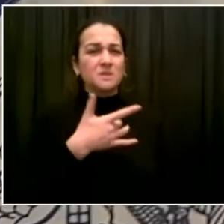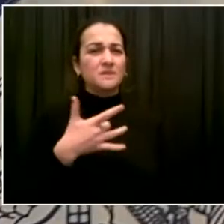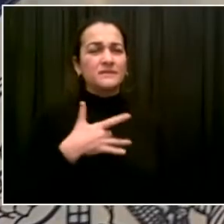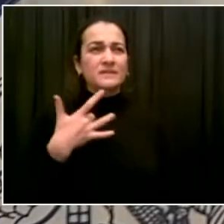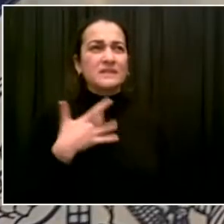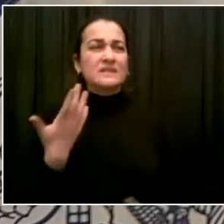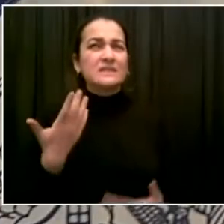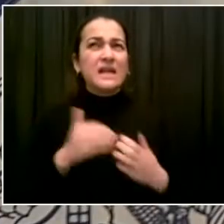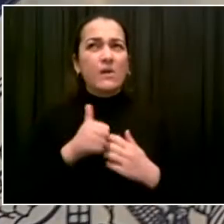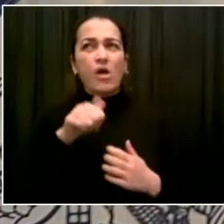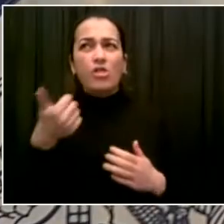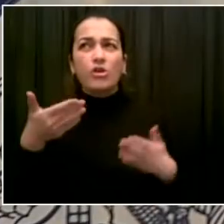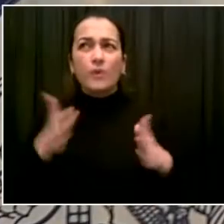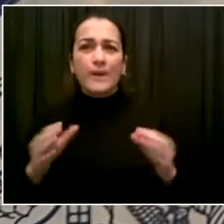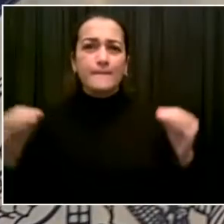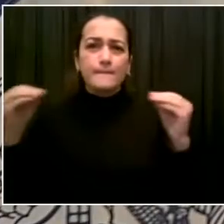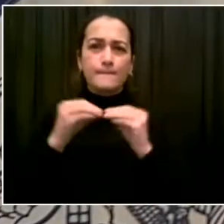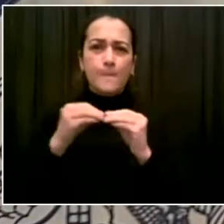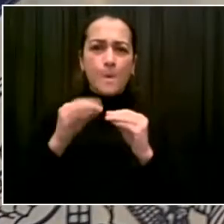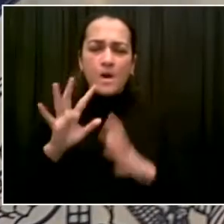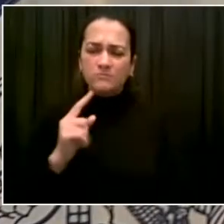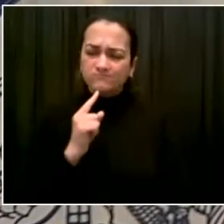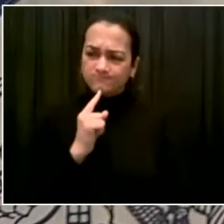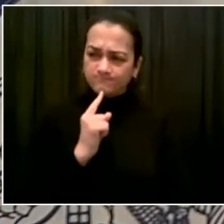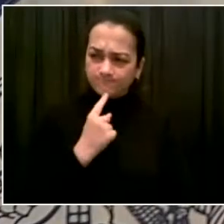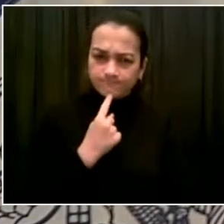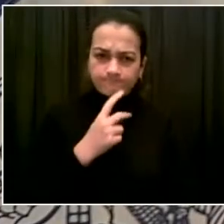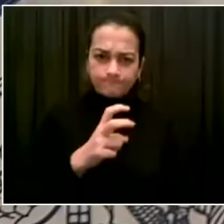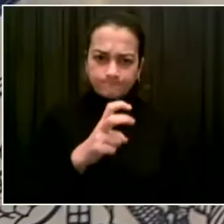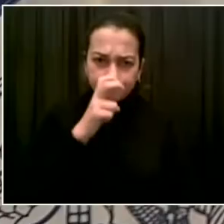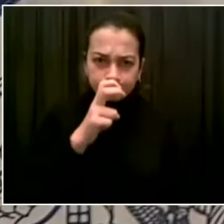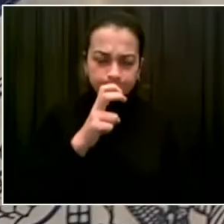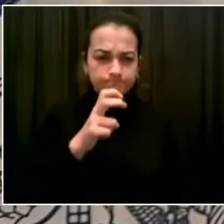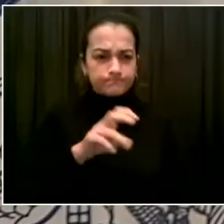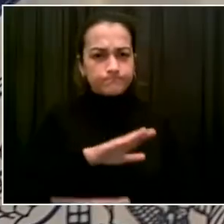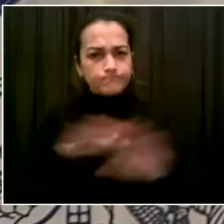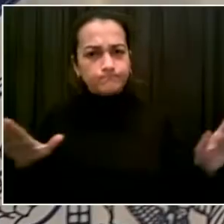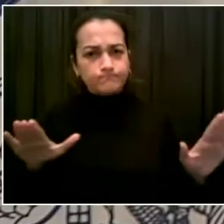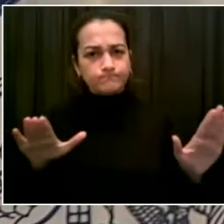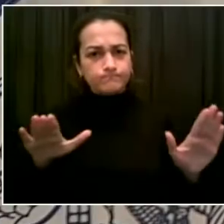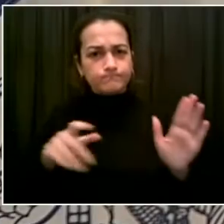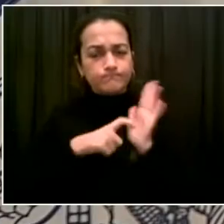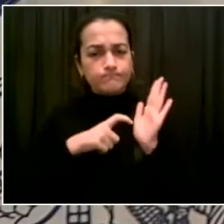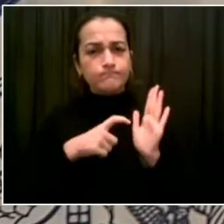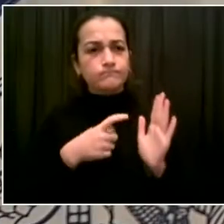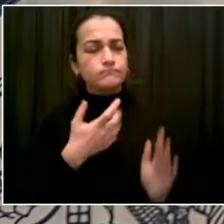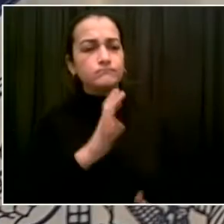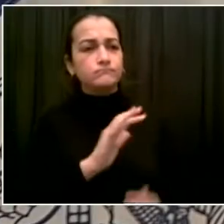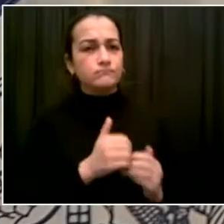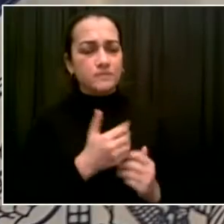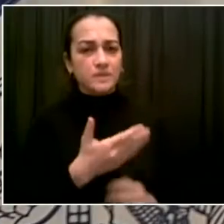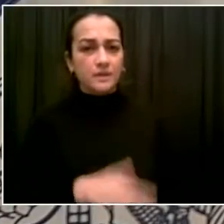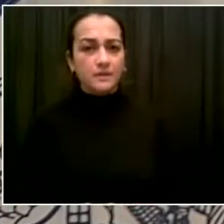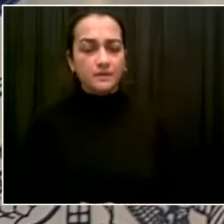THAT QUESTION A LOT. IT'S NOT ABOUT FINAL DAYS IN OFFICE OR ABOUT